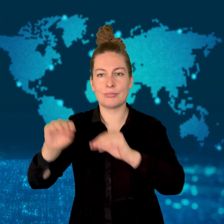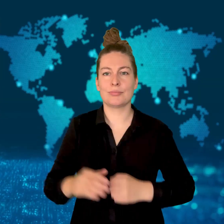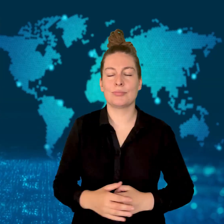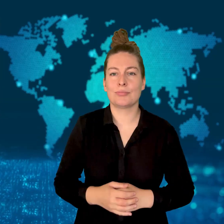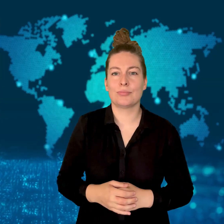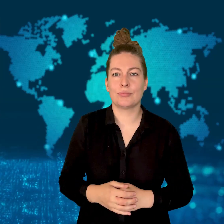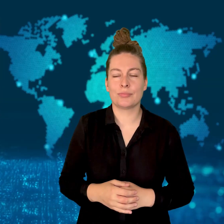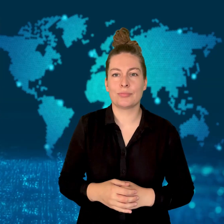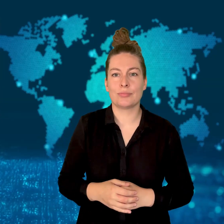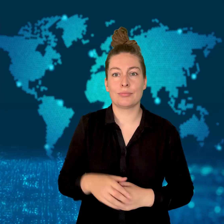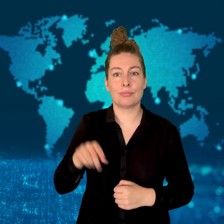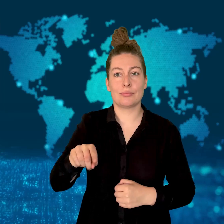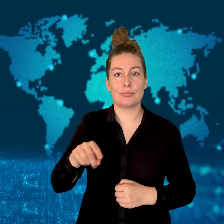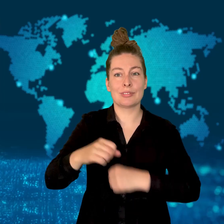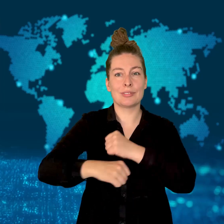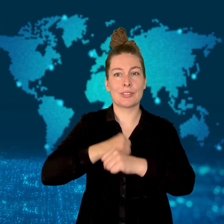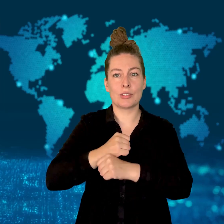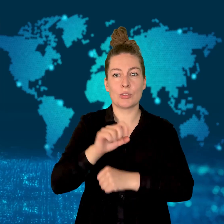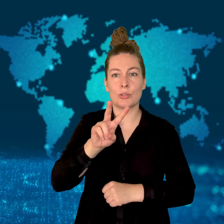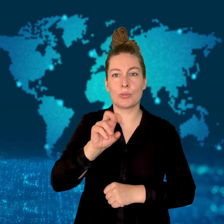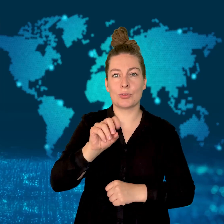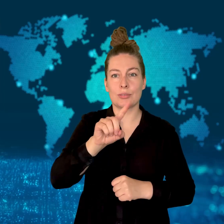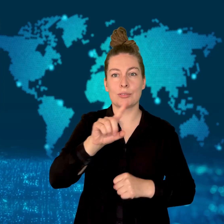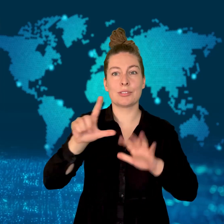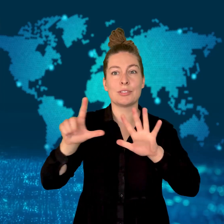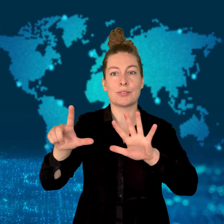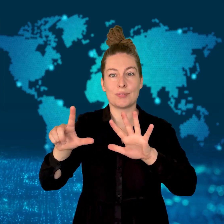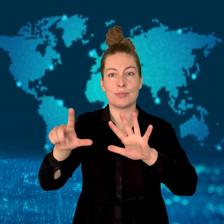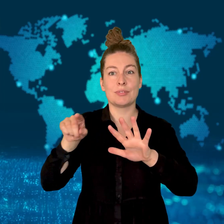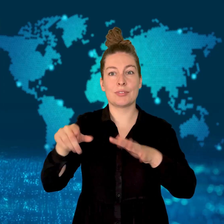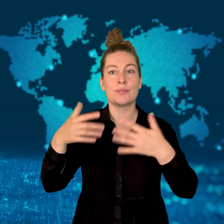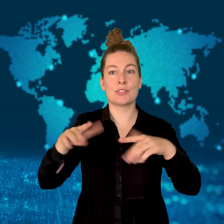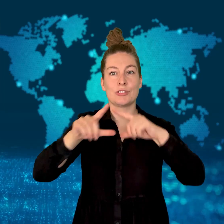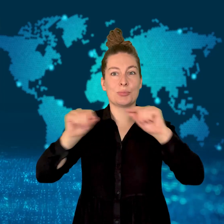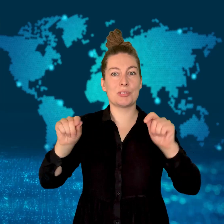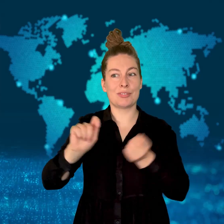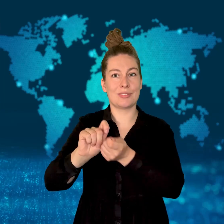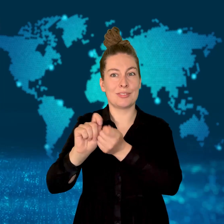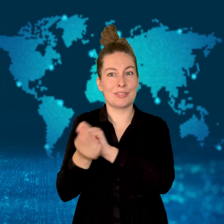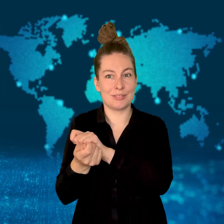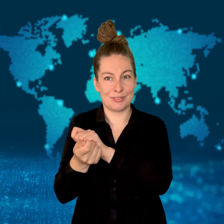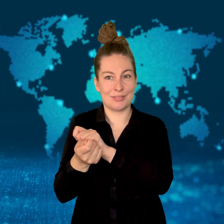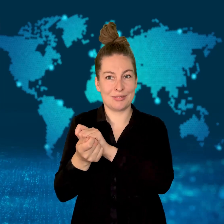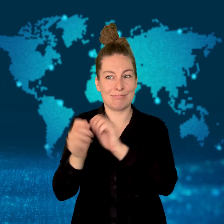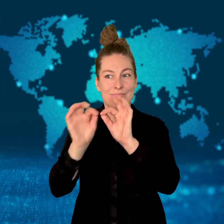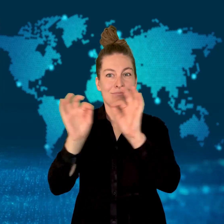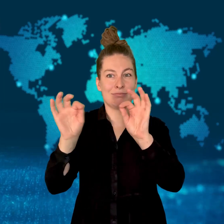for the first time in over 100 years - those reforms were not sufficient.